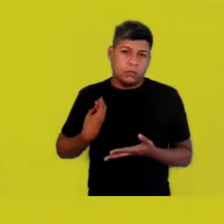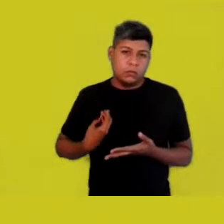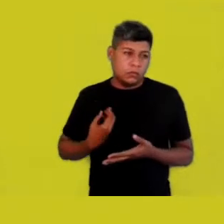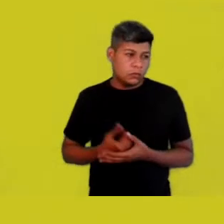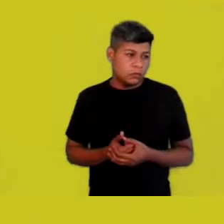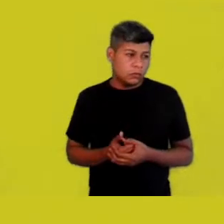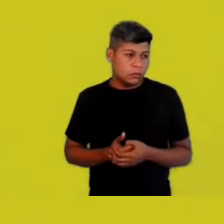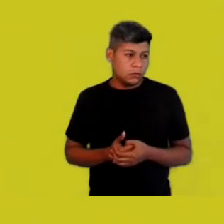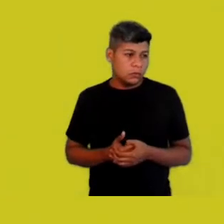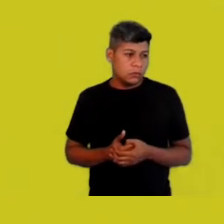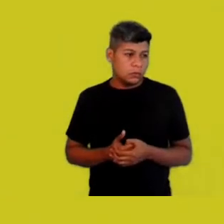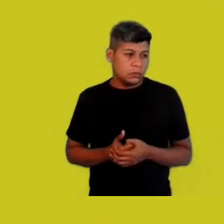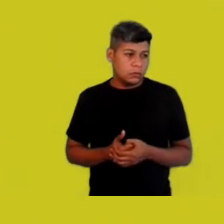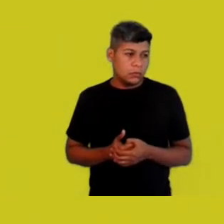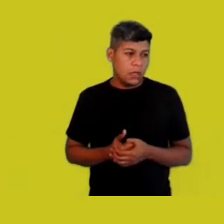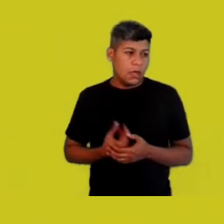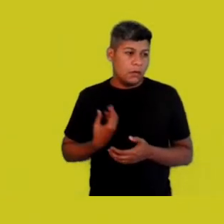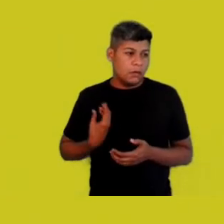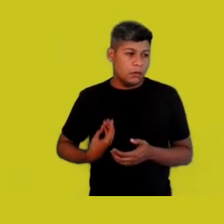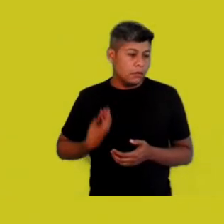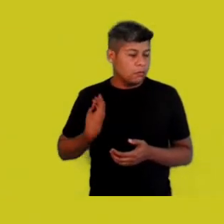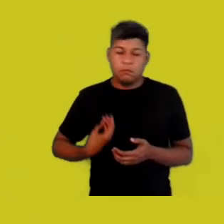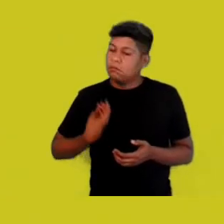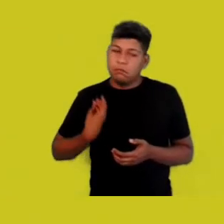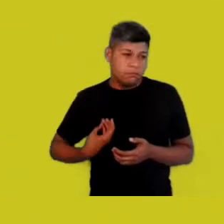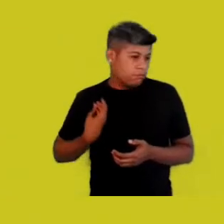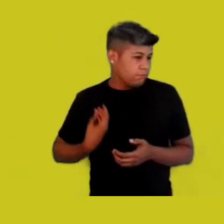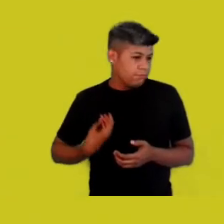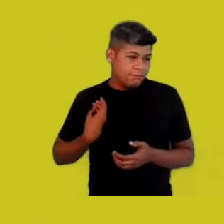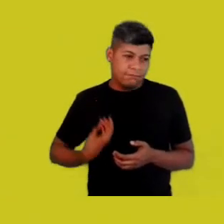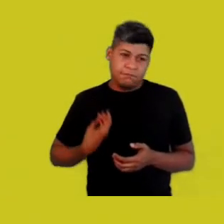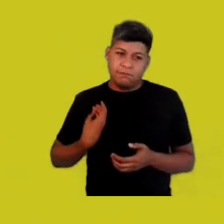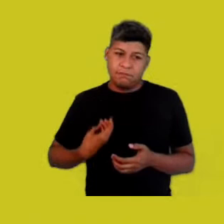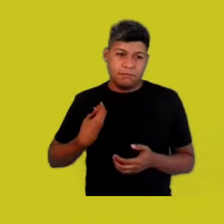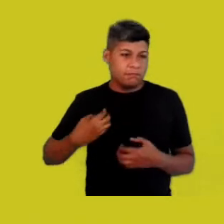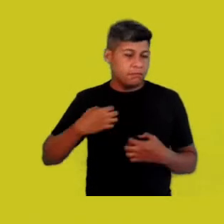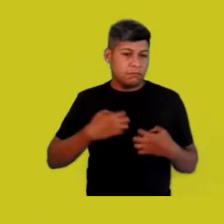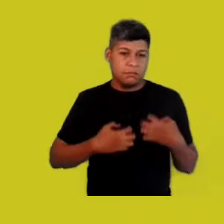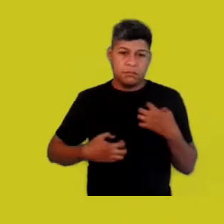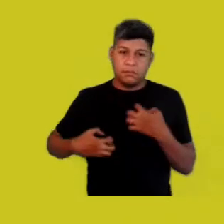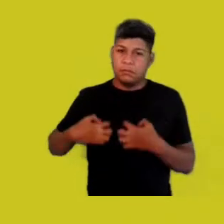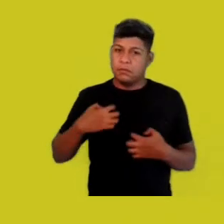I mean, there is a way out for this anguish, and it’s in a task